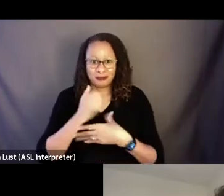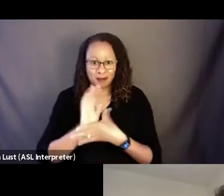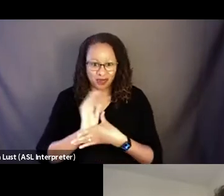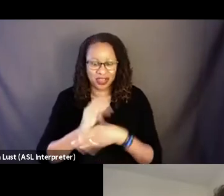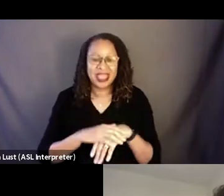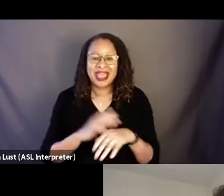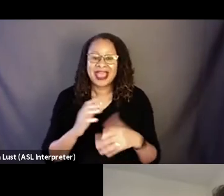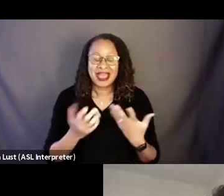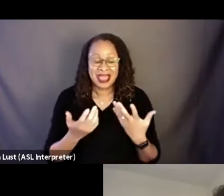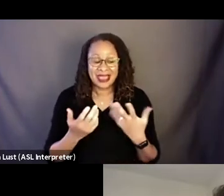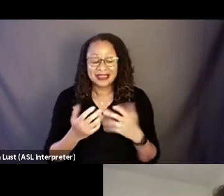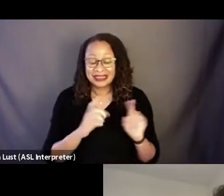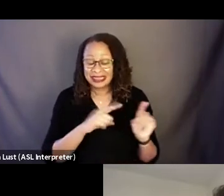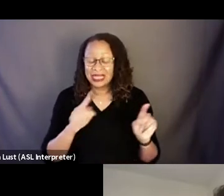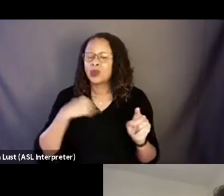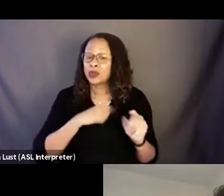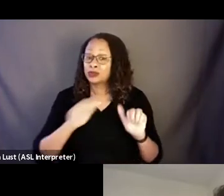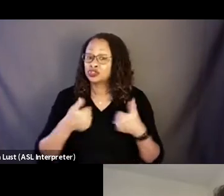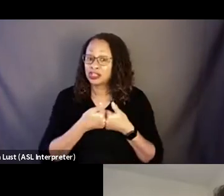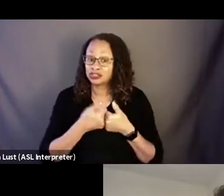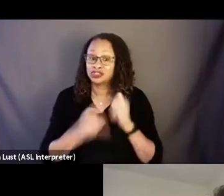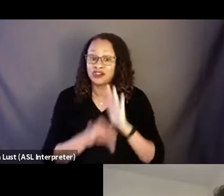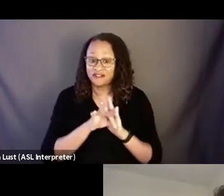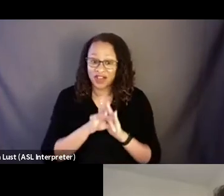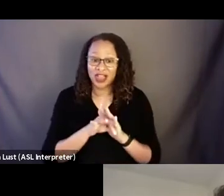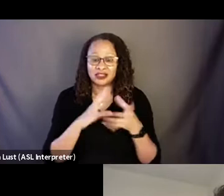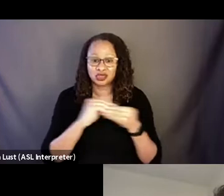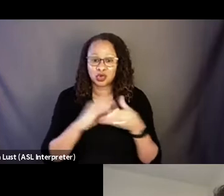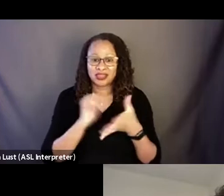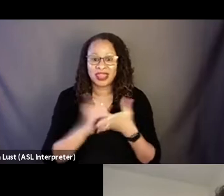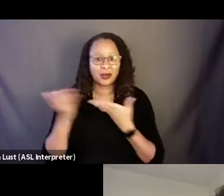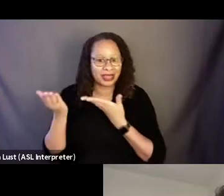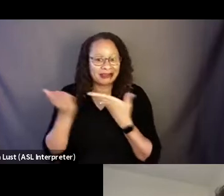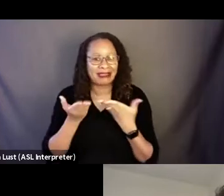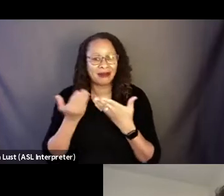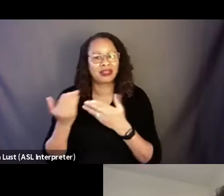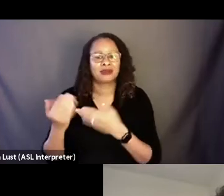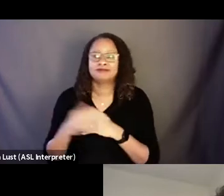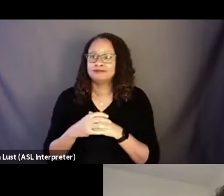the stories that were going to carry the weight of this entire history.